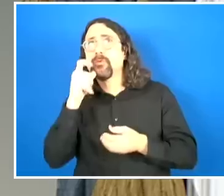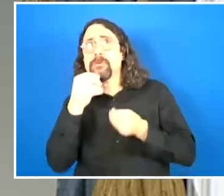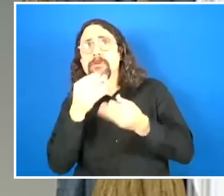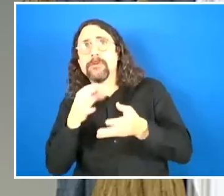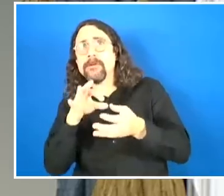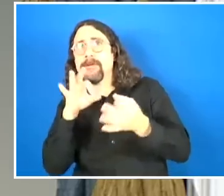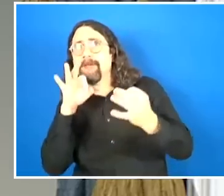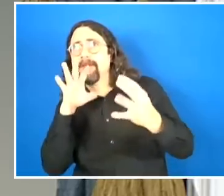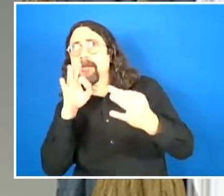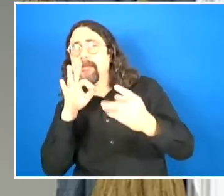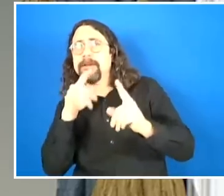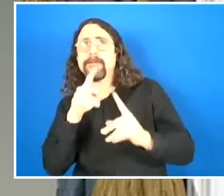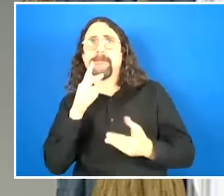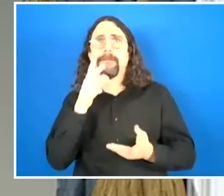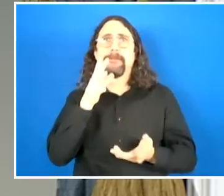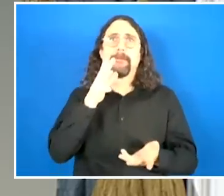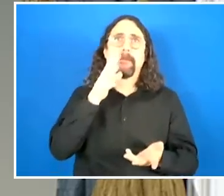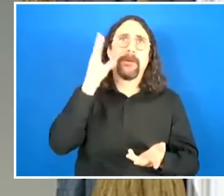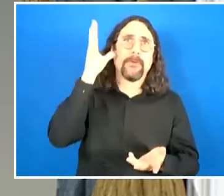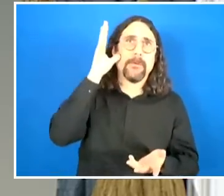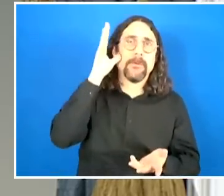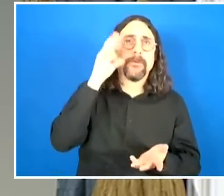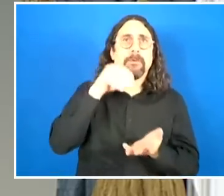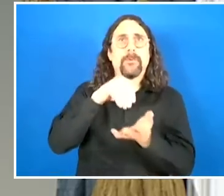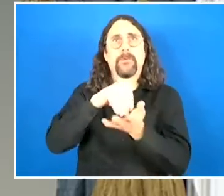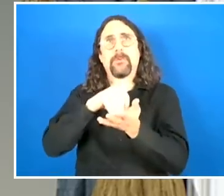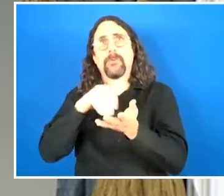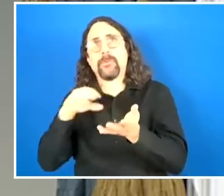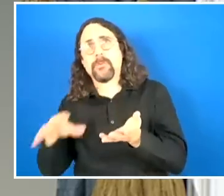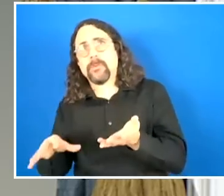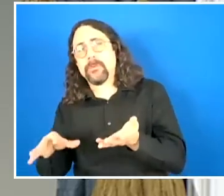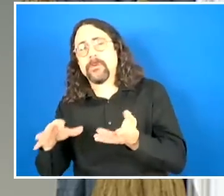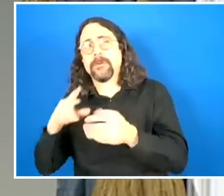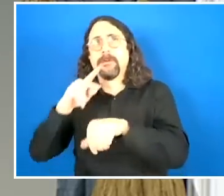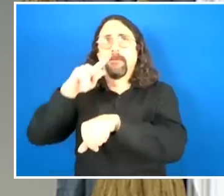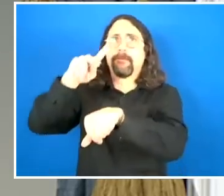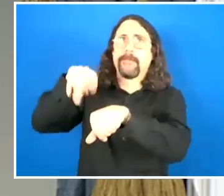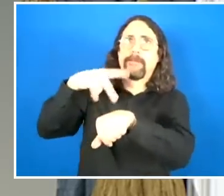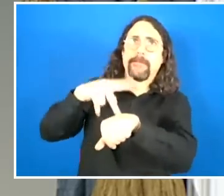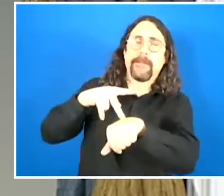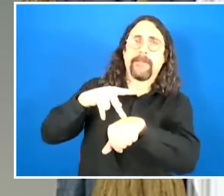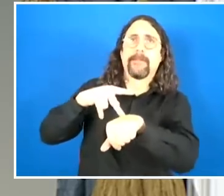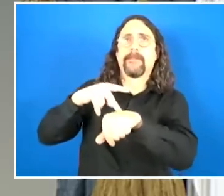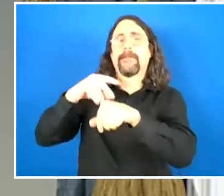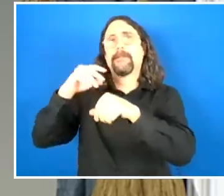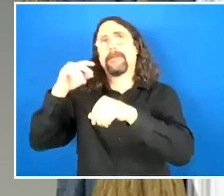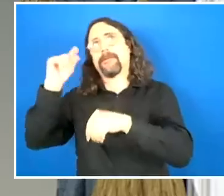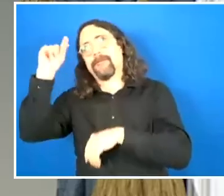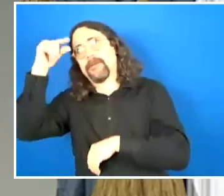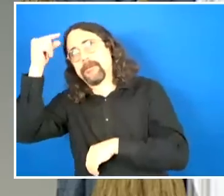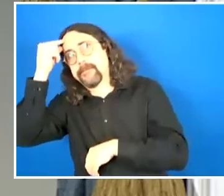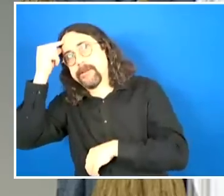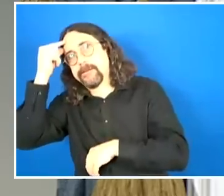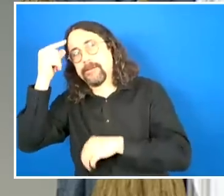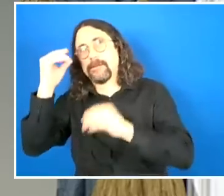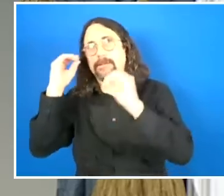TEACHERS, WE'VE HEARD FROM PROFESSORS, WE'VE HAREDFR OM ELECTED OFFICIAS,L WE'VE TAKEN ALL OF THAT INPUT INTO